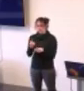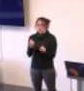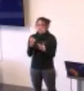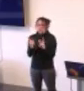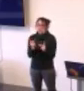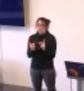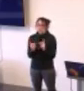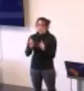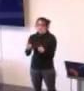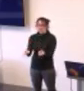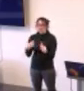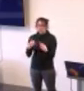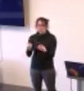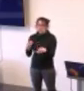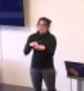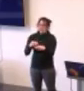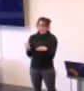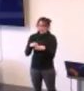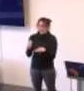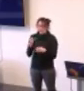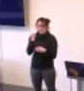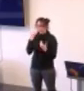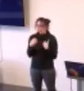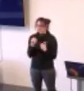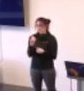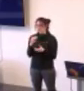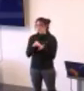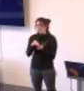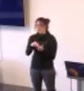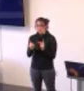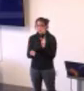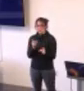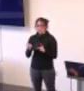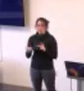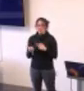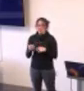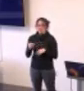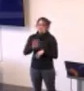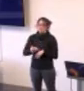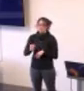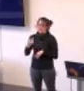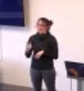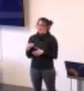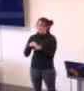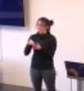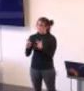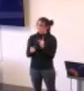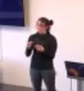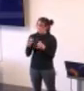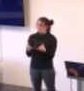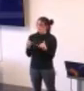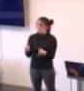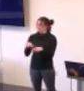If there's 11 million people cycling through. About half a million people are currently incarcerated in our jails.